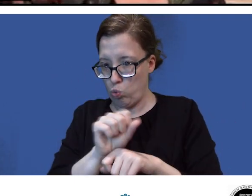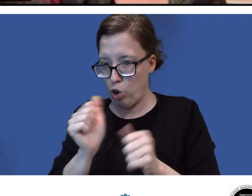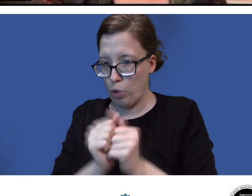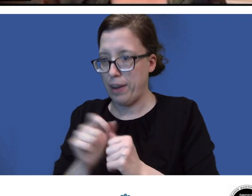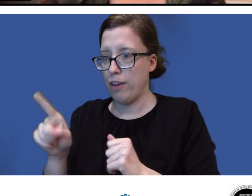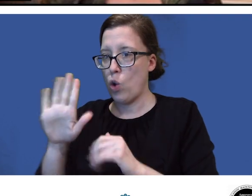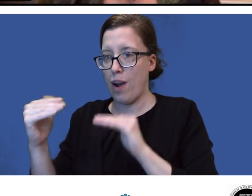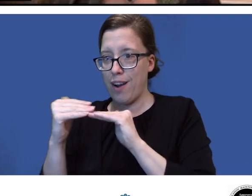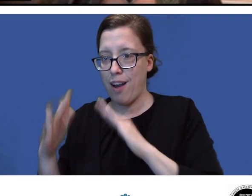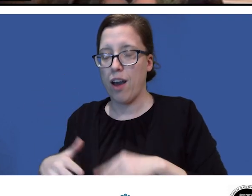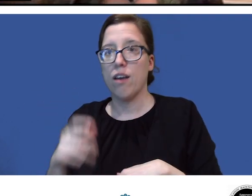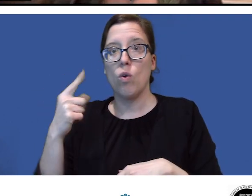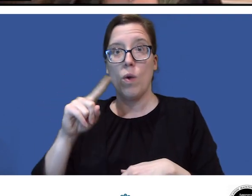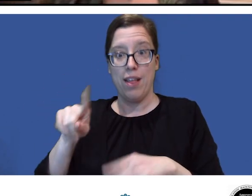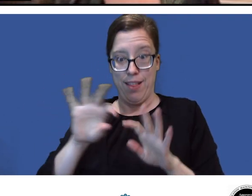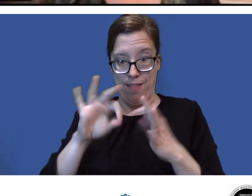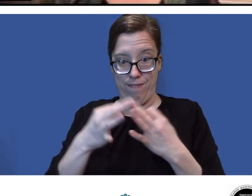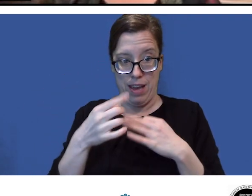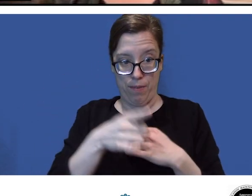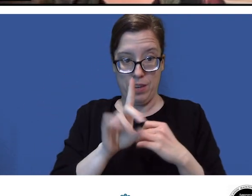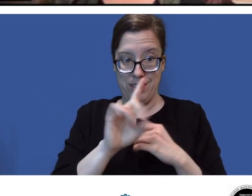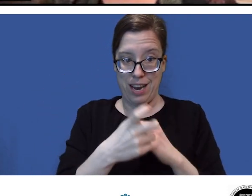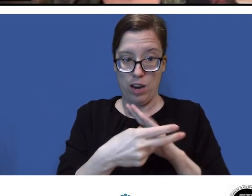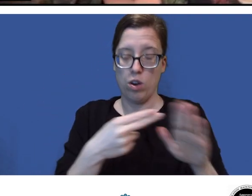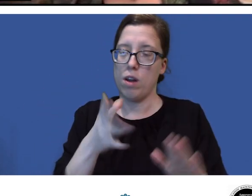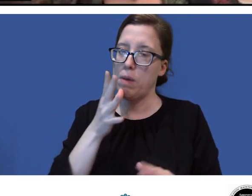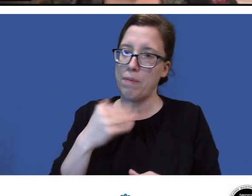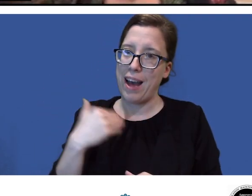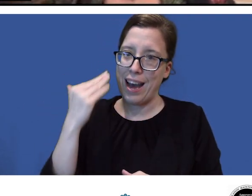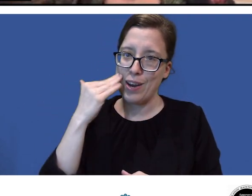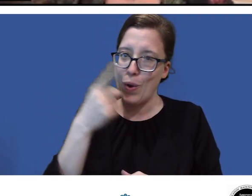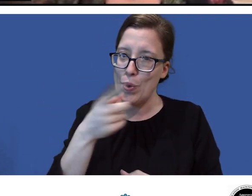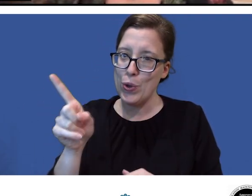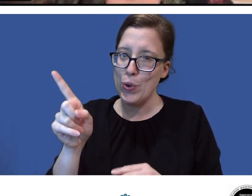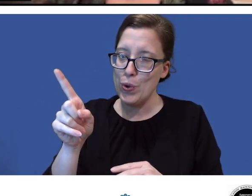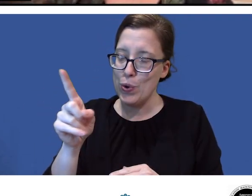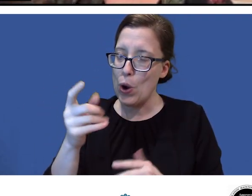I know I'm not telling you anything–when you first hear your kid has deafblindness,